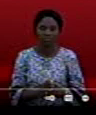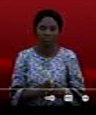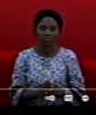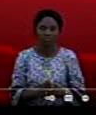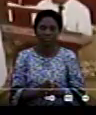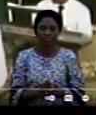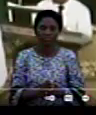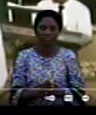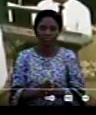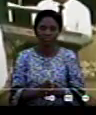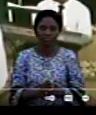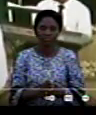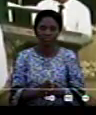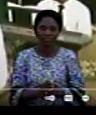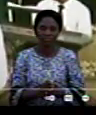CLICK, SUBSCRIBE, SHARE, LISTEN AND LIKE JESUS ONLY IS OUR MESSAGE Another week, another blessing. Total freedom through faith in our Lord Jesus Christ. *ANNOUNCEMENT* *ANNOUNCEMENT* Deeper Life Bible Church, Charlottesville. *Please due to our Global Crusade at Ibadan, our Thursday, Saturday, Sunday and Monday online prayer meetings are cancelled. We shall meet on Thursday 03/02/22,Kindly pass the message to others. Thank you and God bless you* Meanwhile do not forget to join and subscribe to our YouTube “Matthew Akanmu” for live streaming. Keep submitting your prayer request at platforms and invite more saints to join us. https://youtube.com/c/MatthewAkanmu Yours in His Service *(Signed)* *Moderators